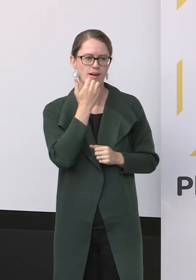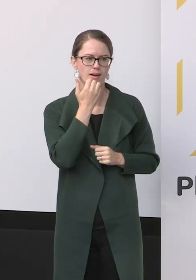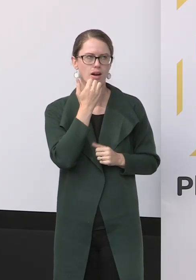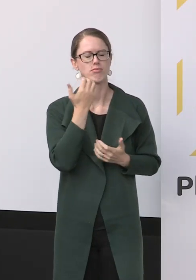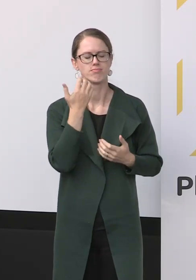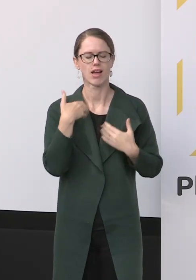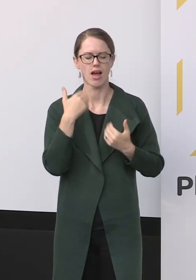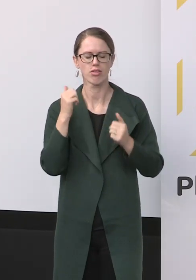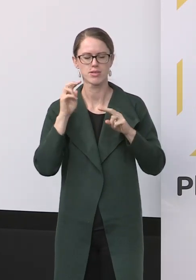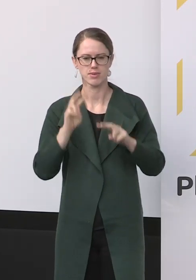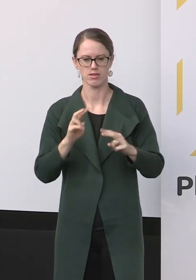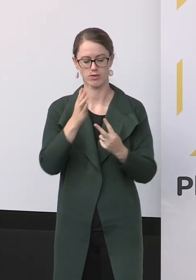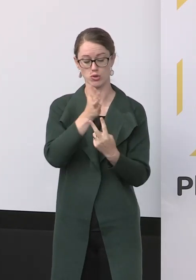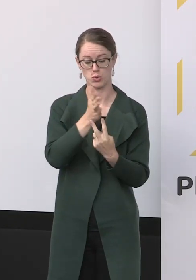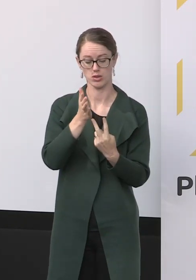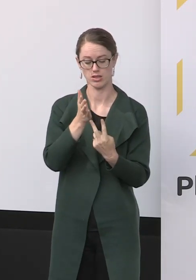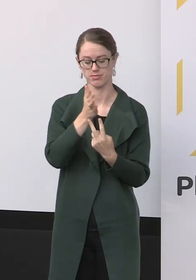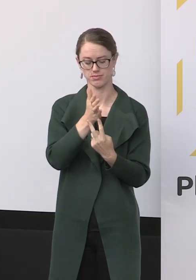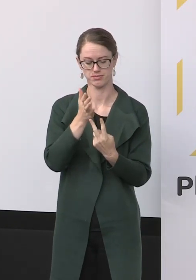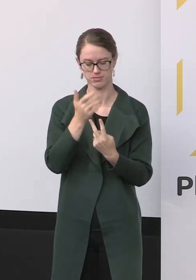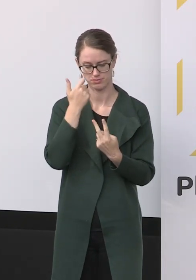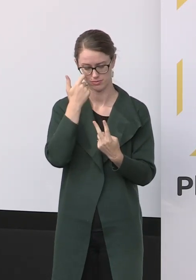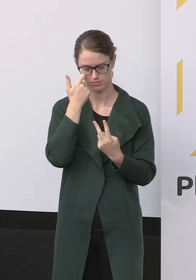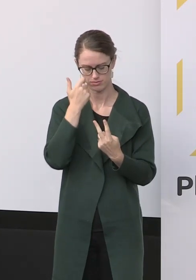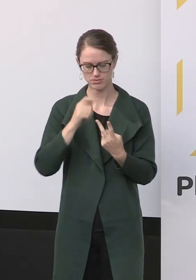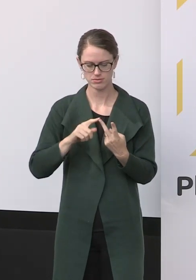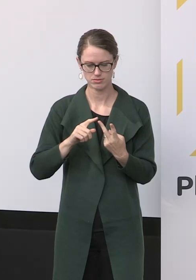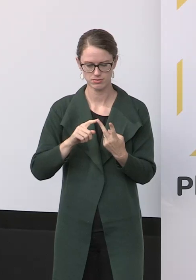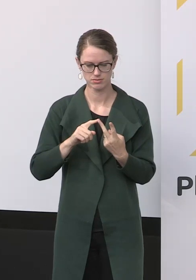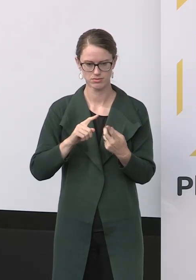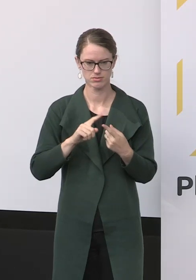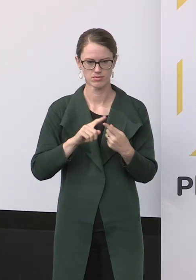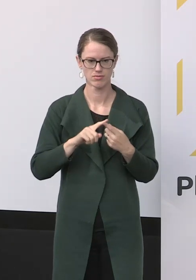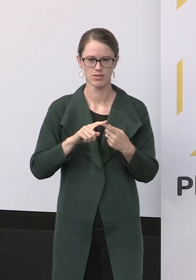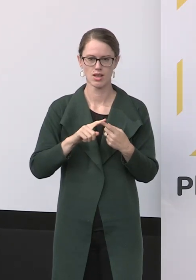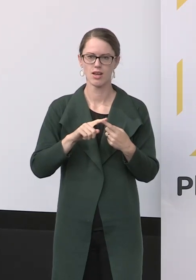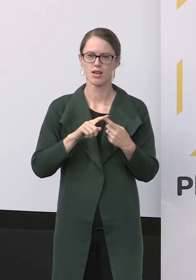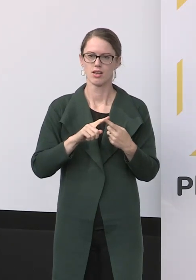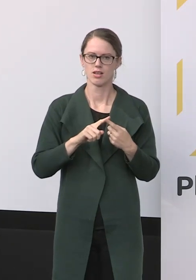think, from a number-of-cases perspective - well, from a health perspective, there are